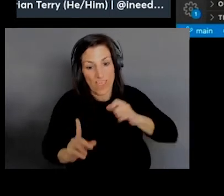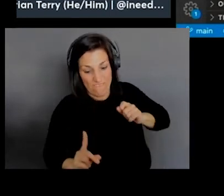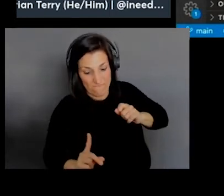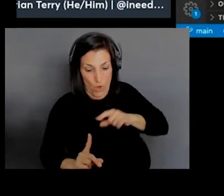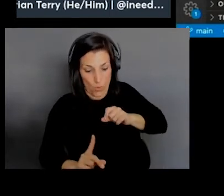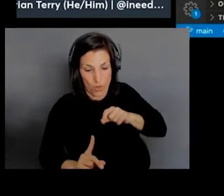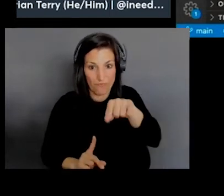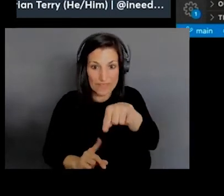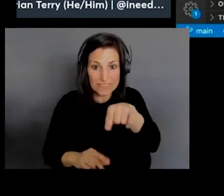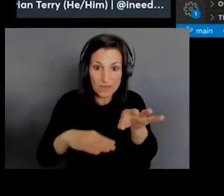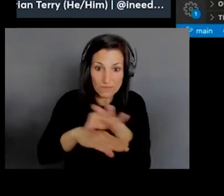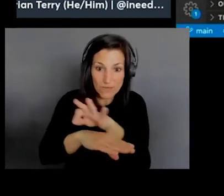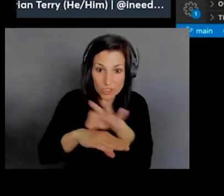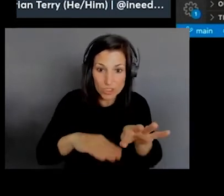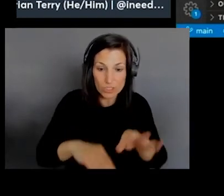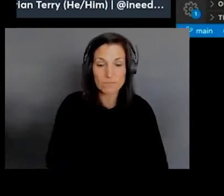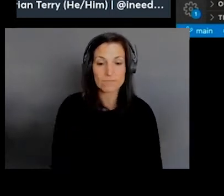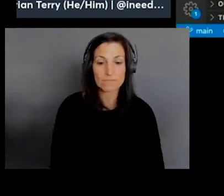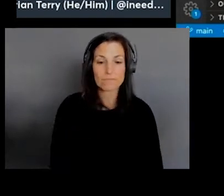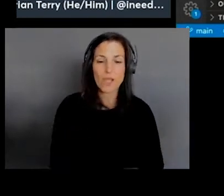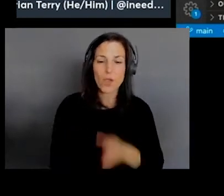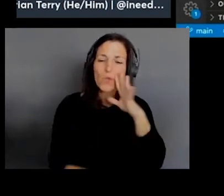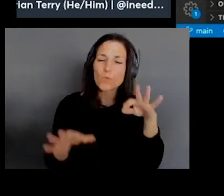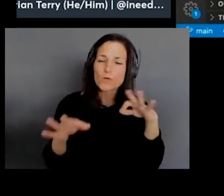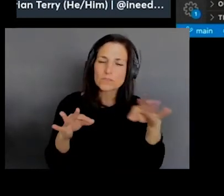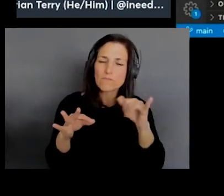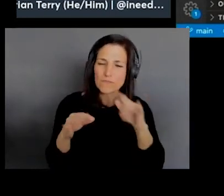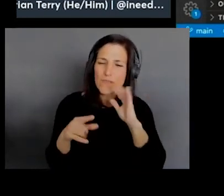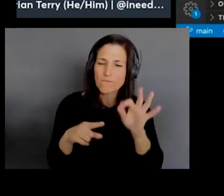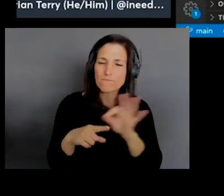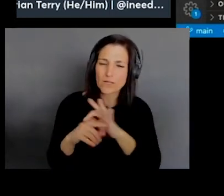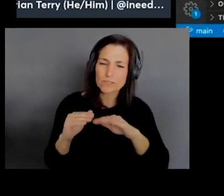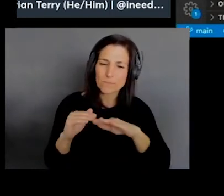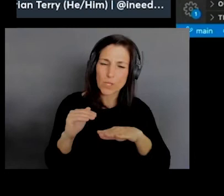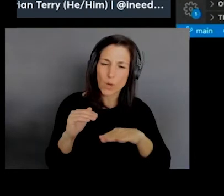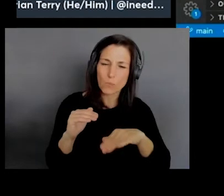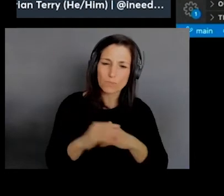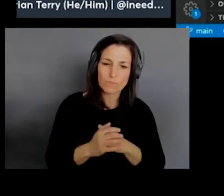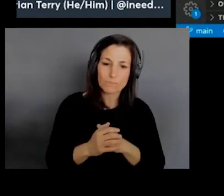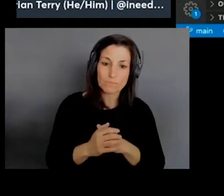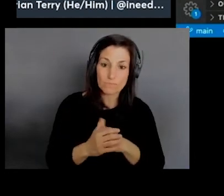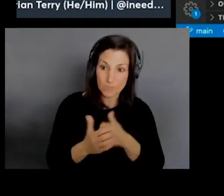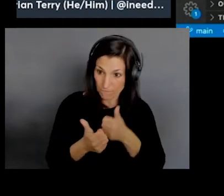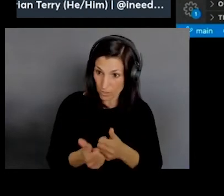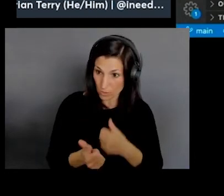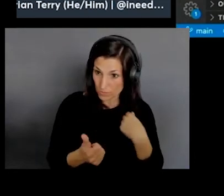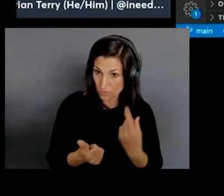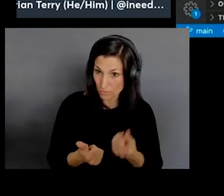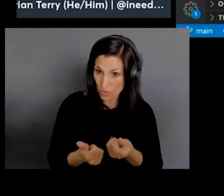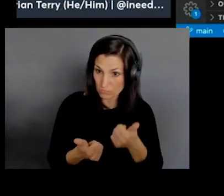and we're gonna define that function below. Follow me so far guys. Got it. - Absolutely. All right.